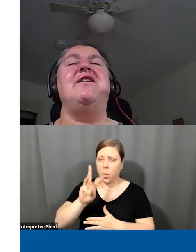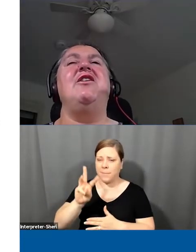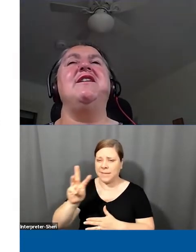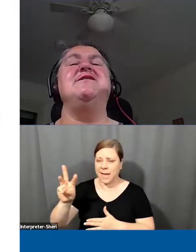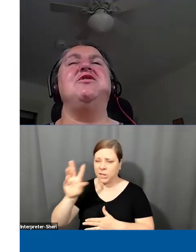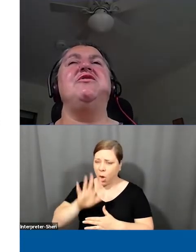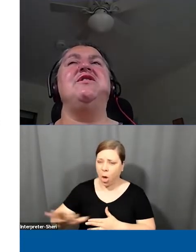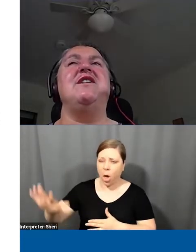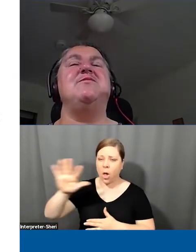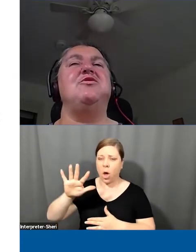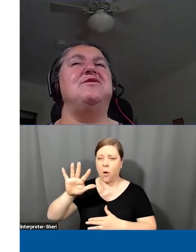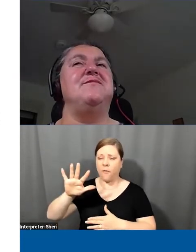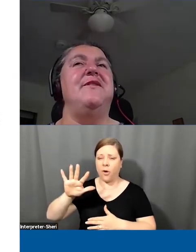had all kinds of COVID dashboards.